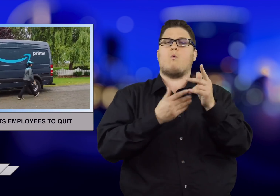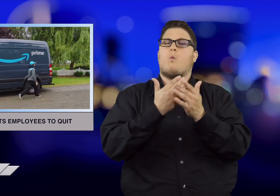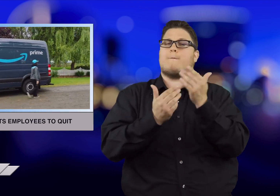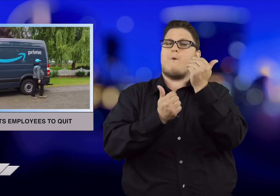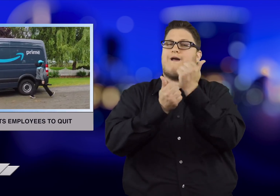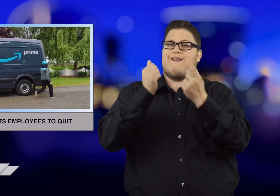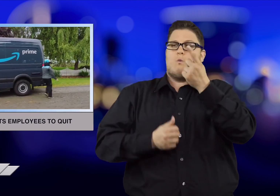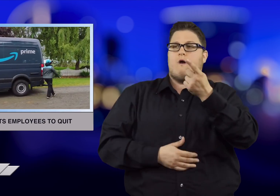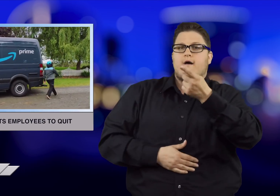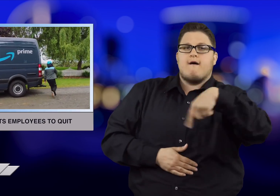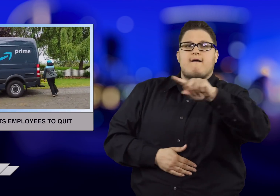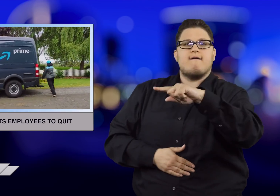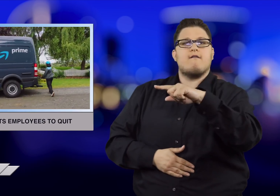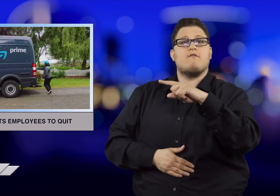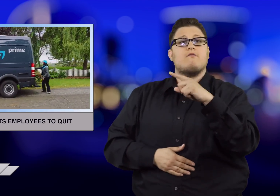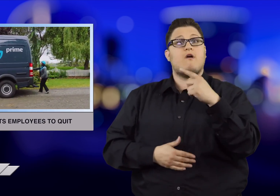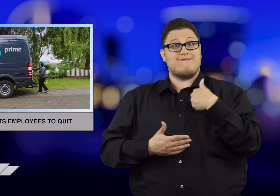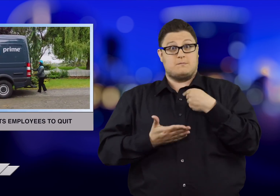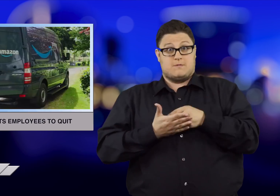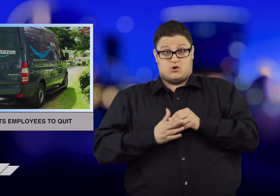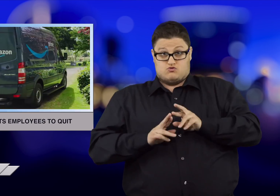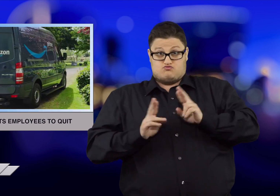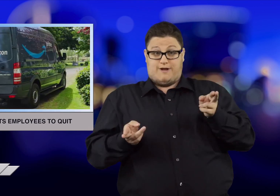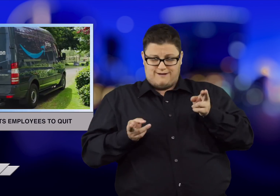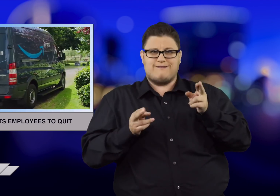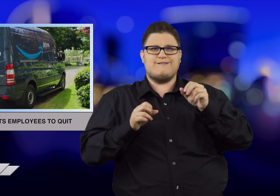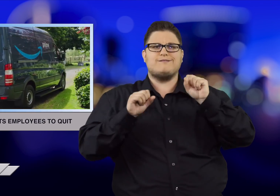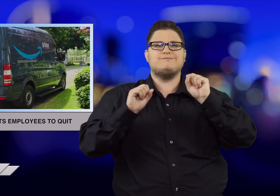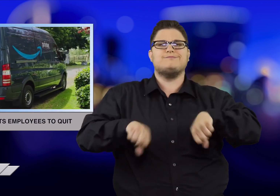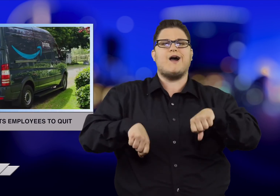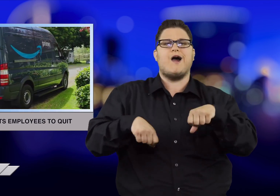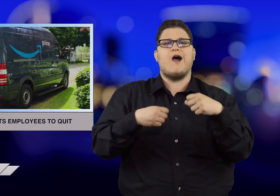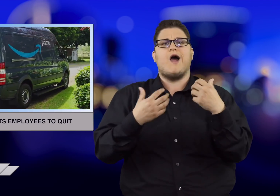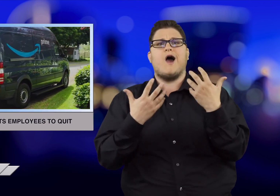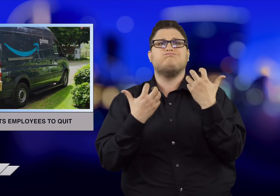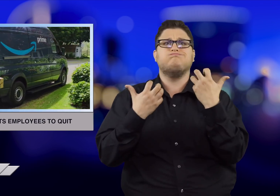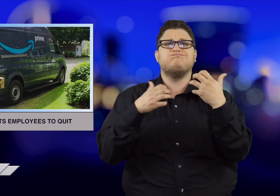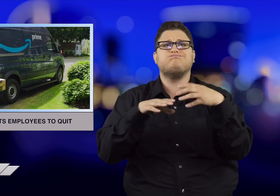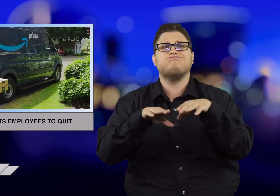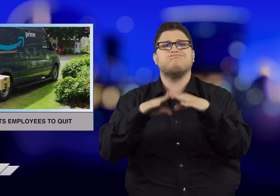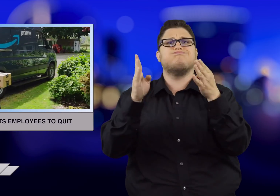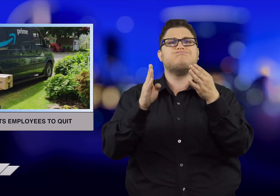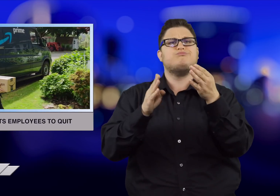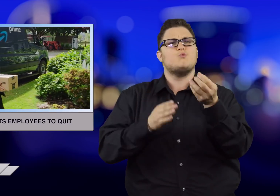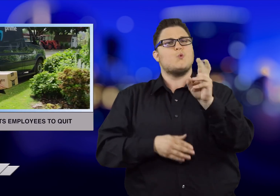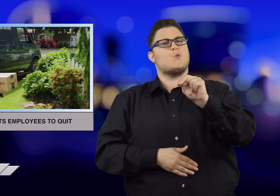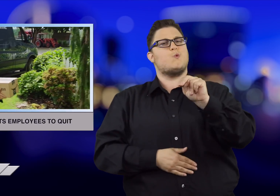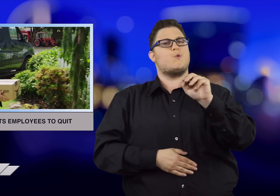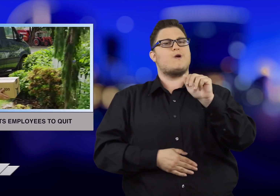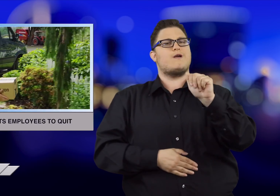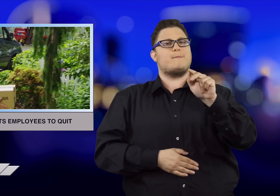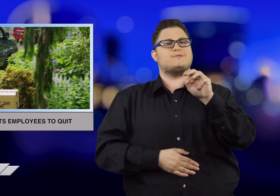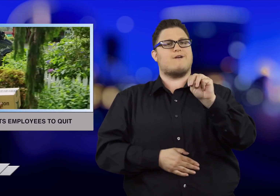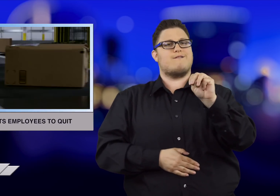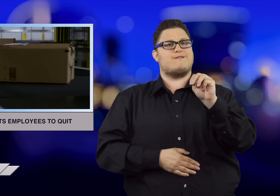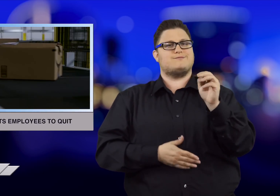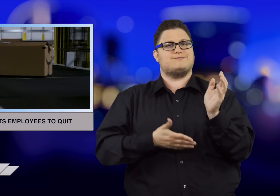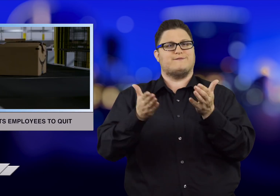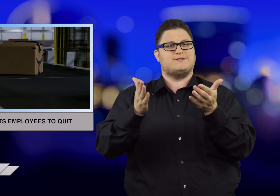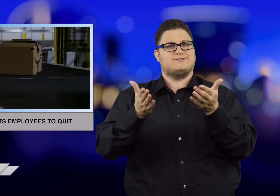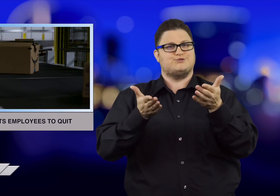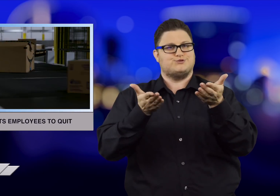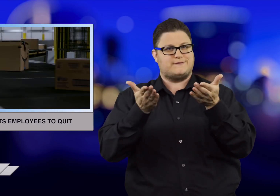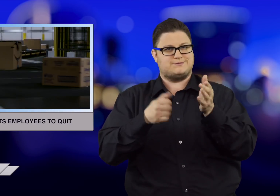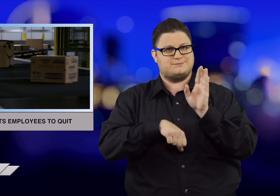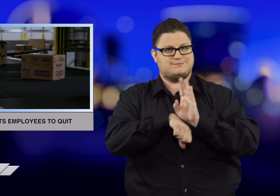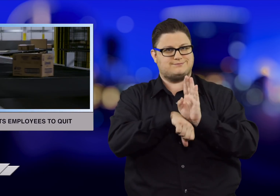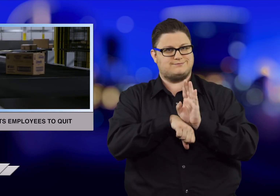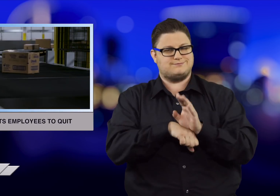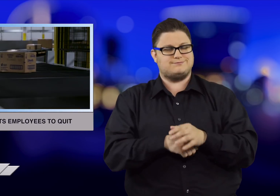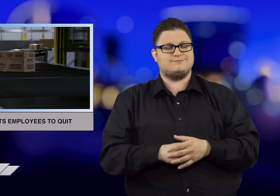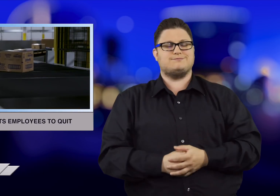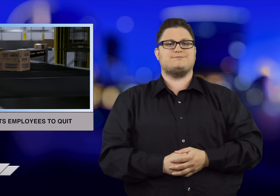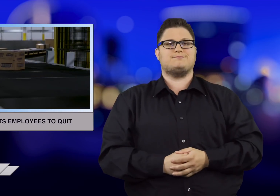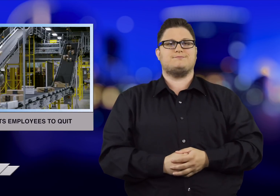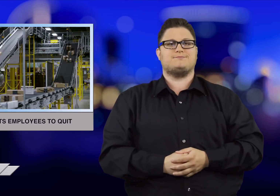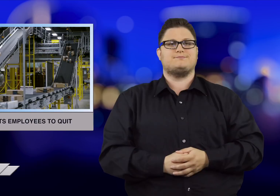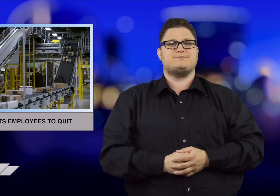It allows almost anyone with enough startup money to own their own Amazon delivery business.